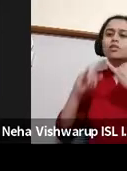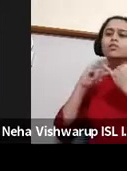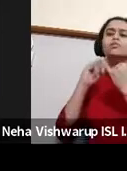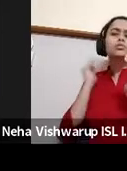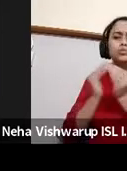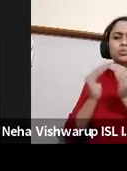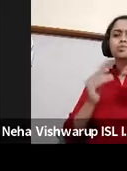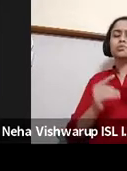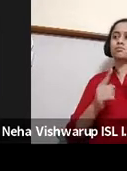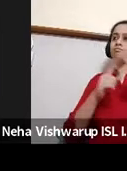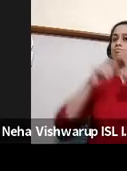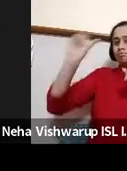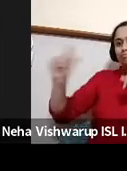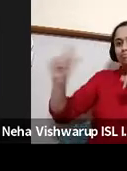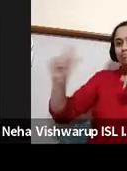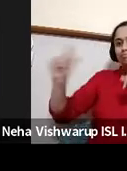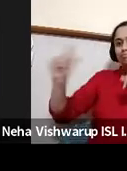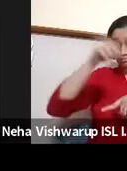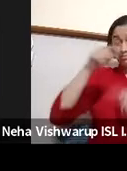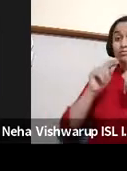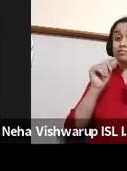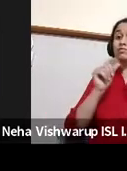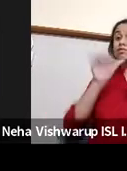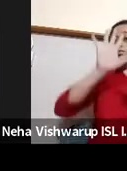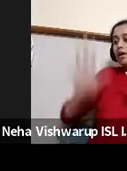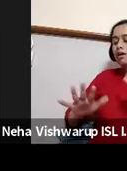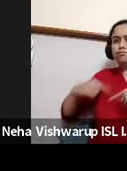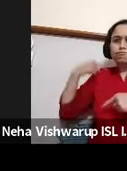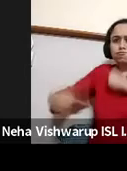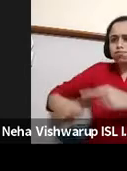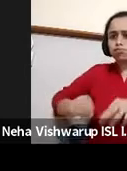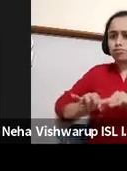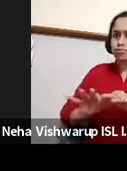captured a nation experiencing rapid urbanization in the latter half of the 20th century